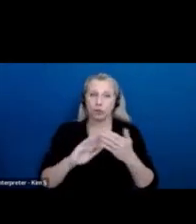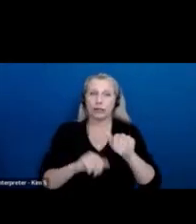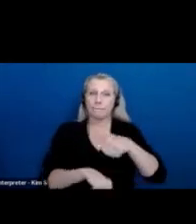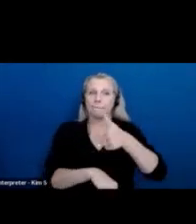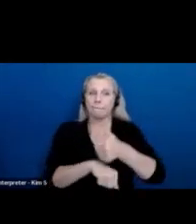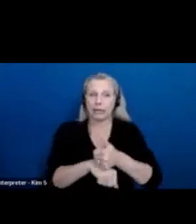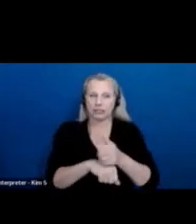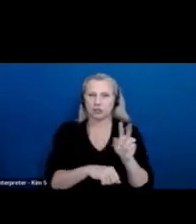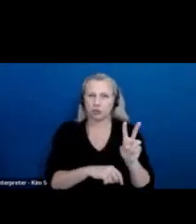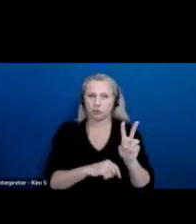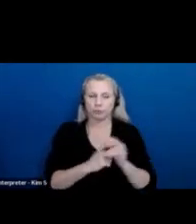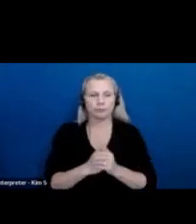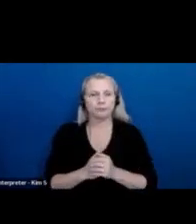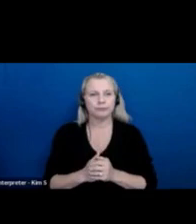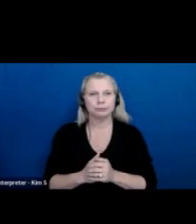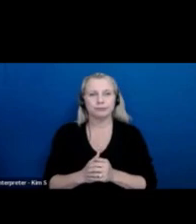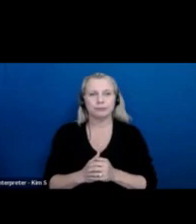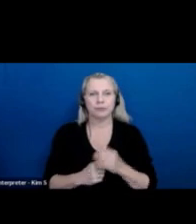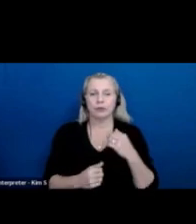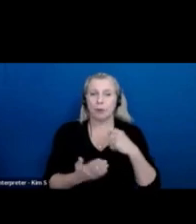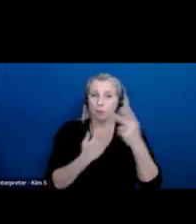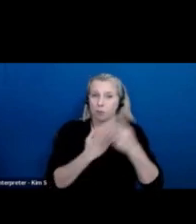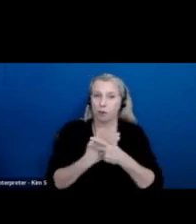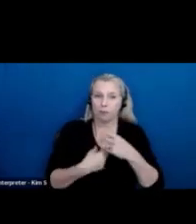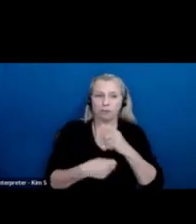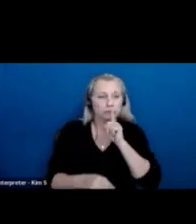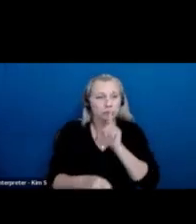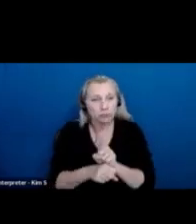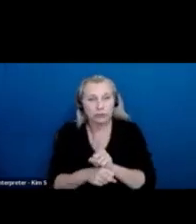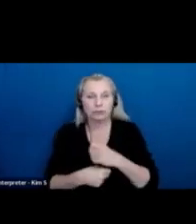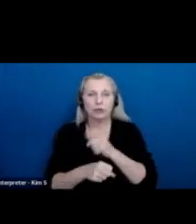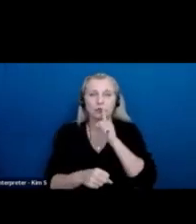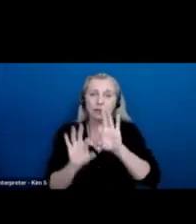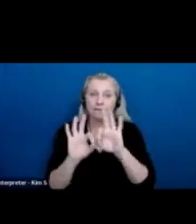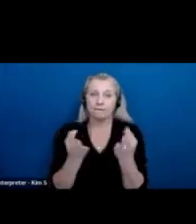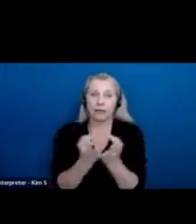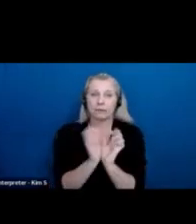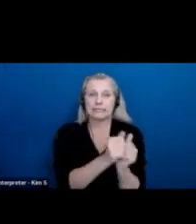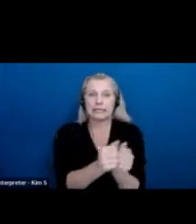wraparound we are committed to making sure that families are together and that children and